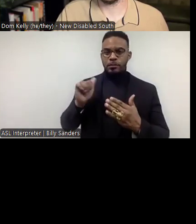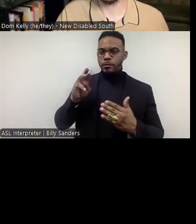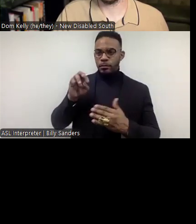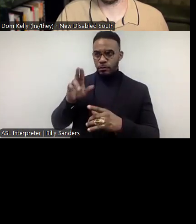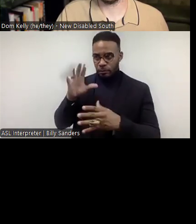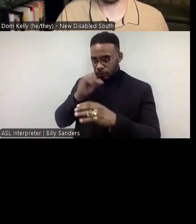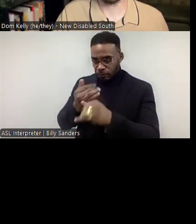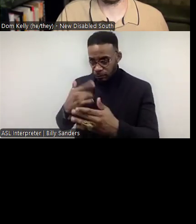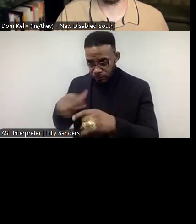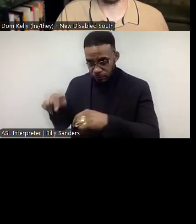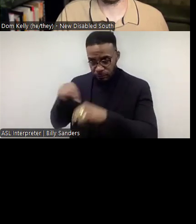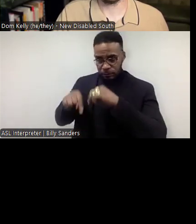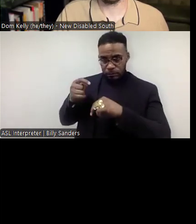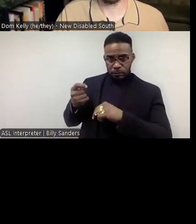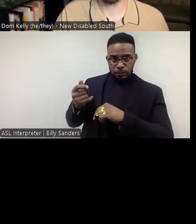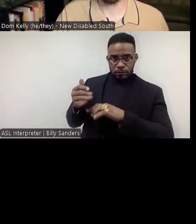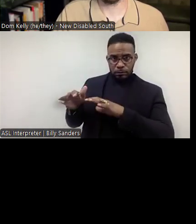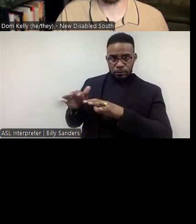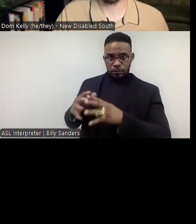Both are spotlighted now.